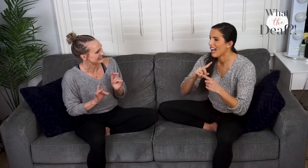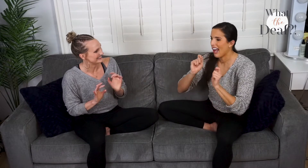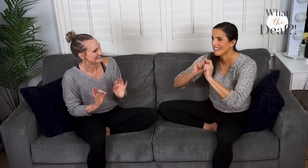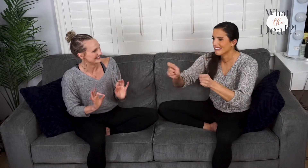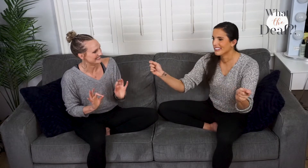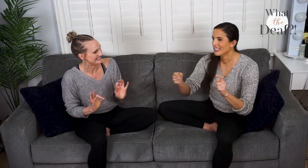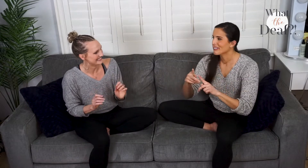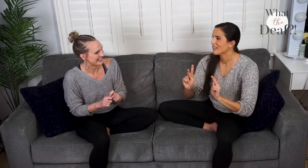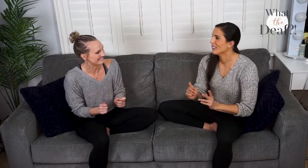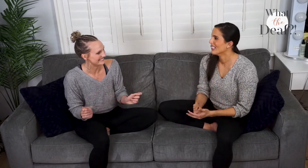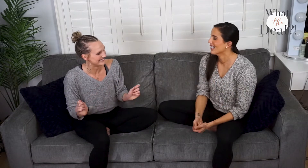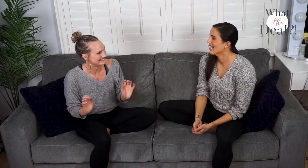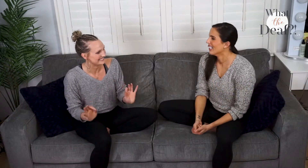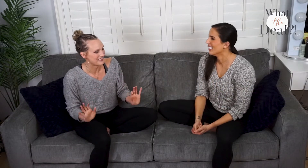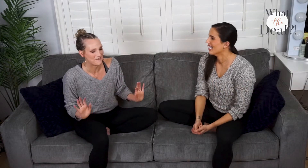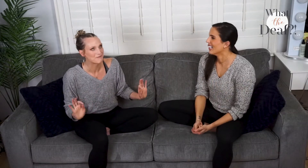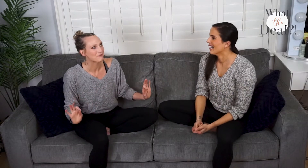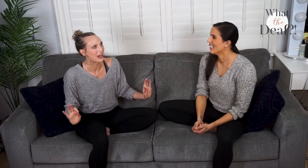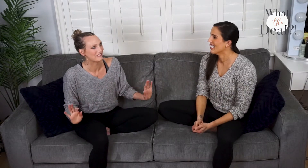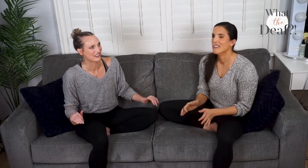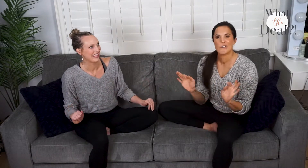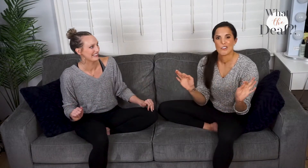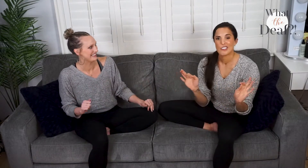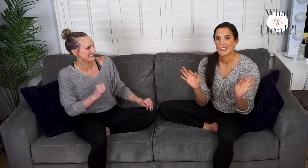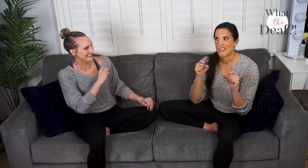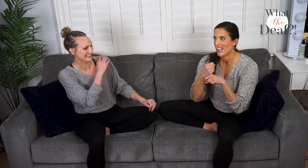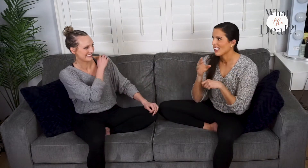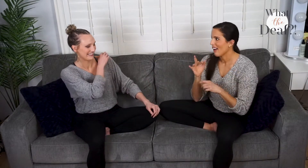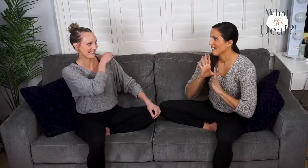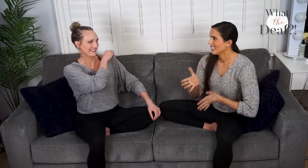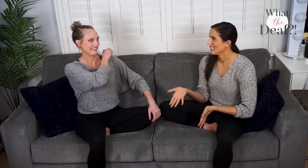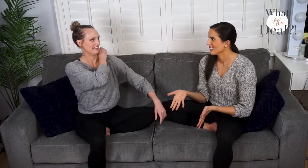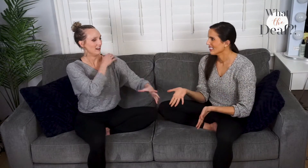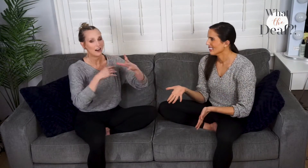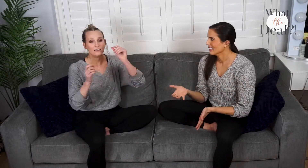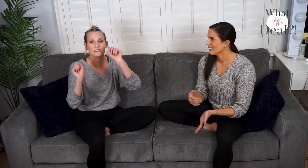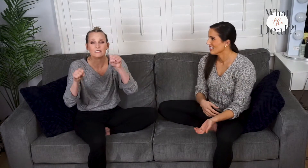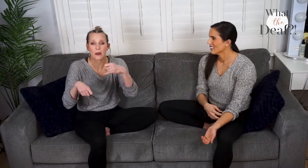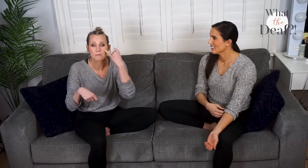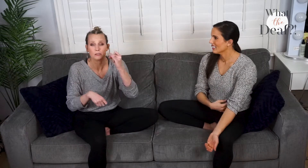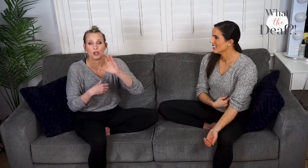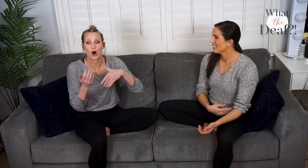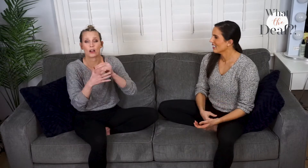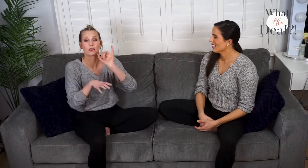But I distributed it to different people. You gave 'em out? Well, perfect. - Perfect. And so if I get locked out, I'll be fine. And can you imagine, like